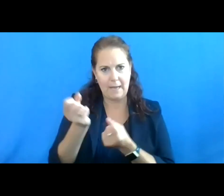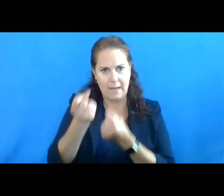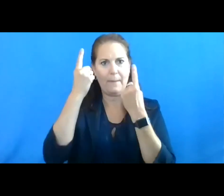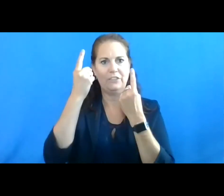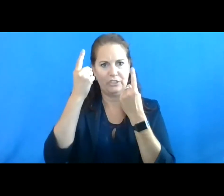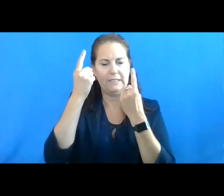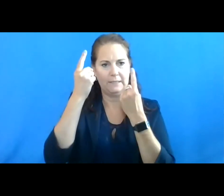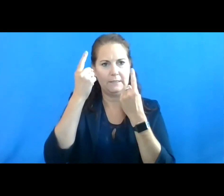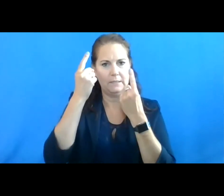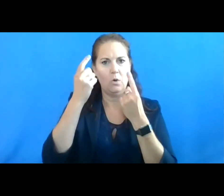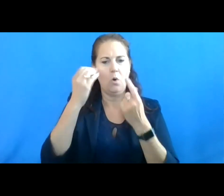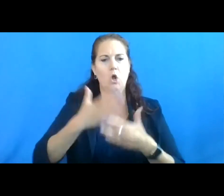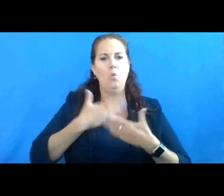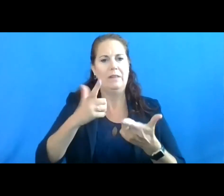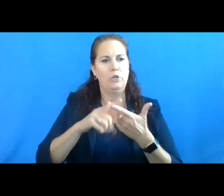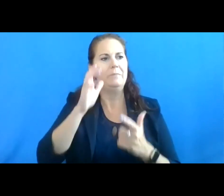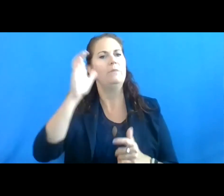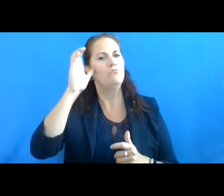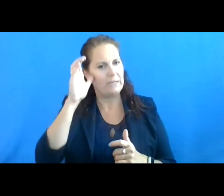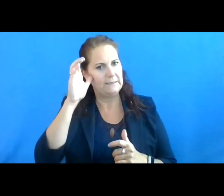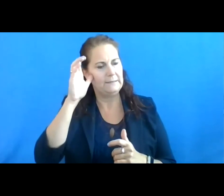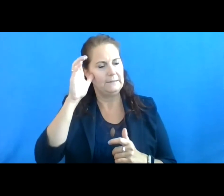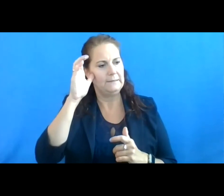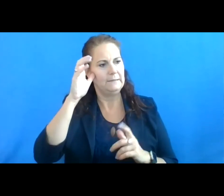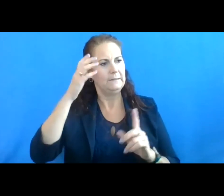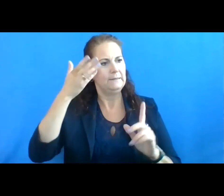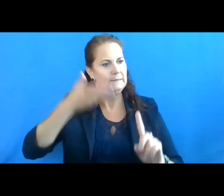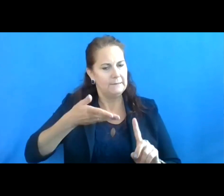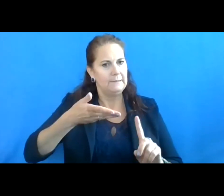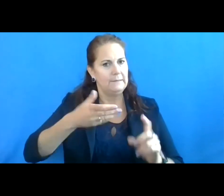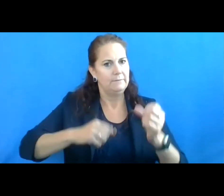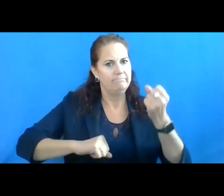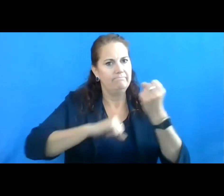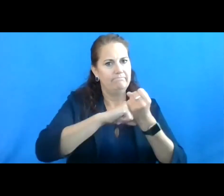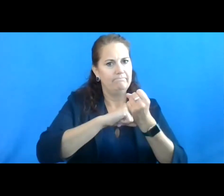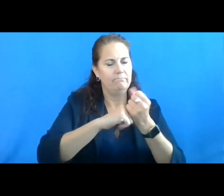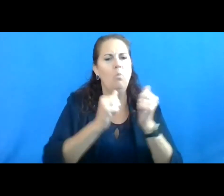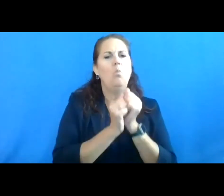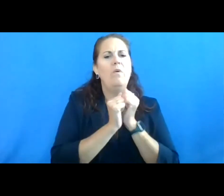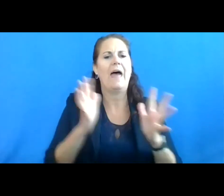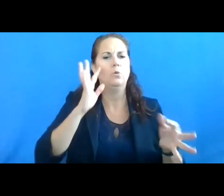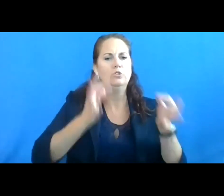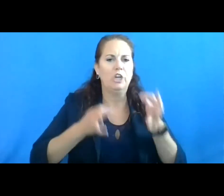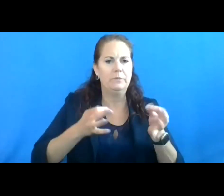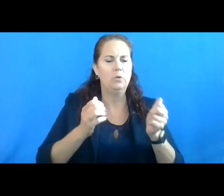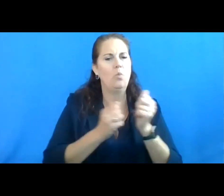or willing to be present without judging me or criticizing me.